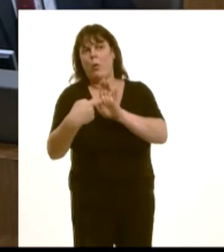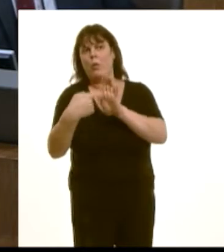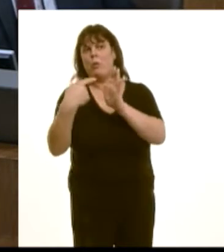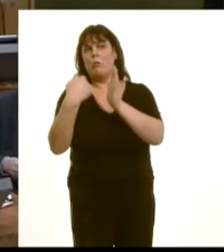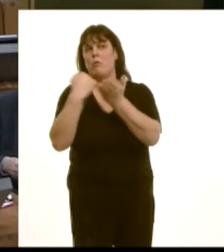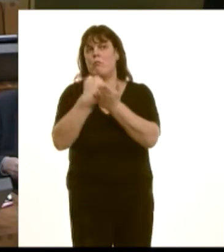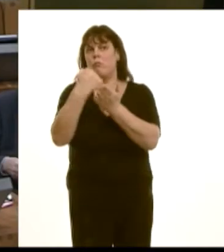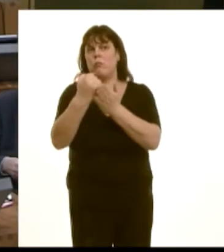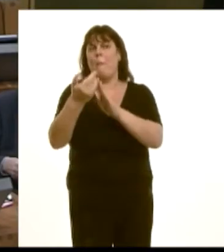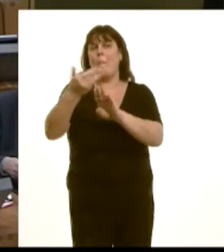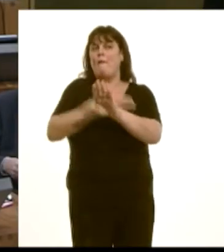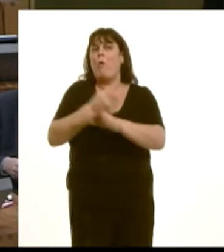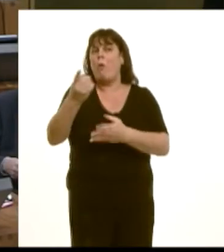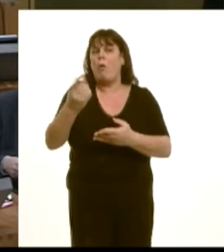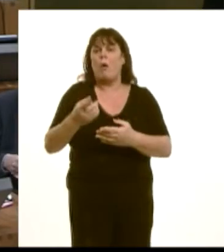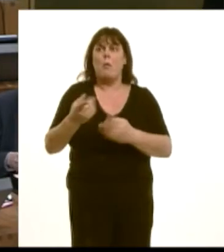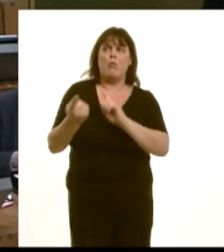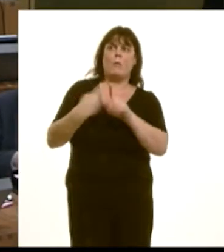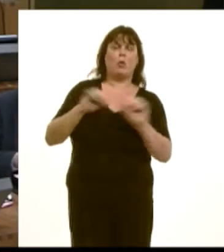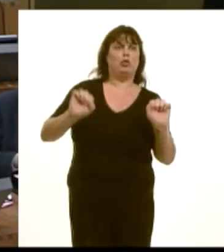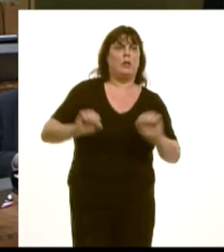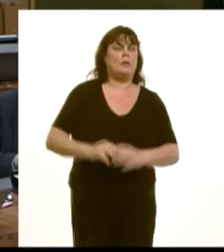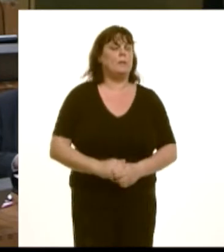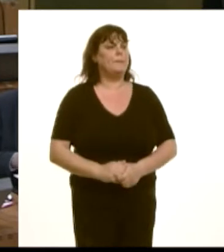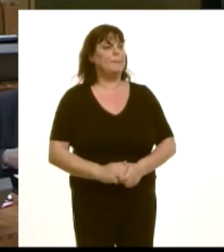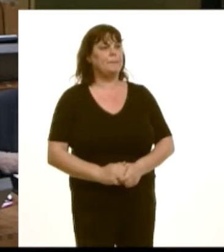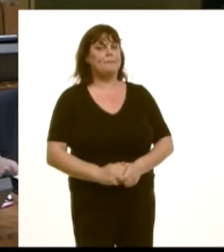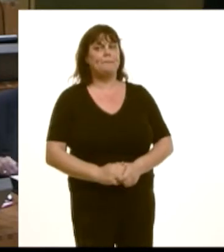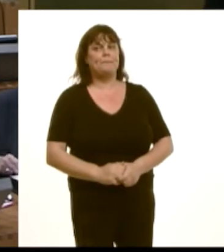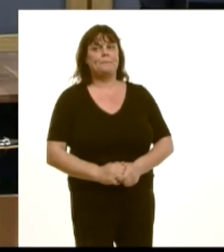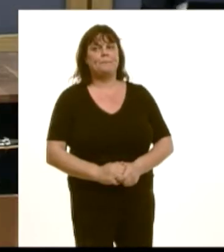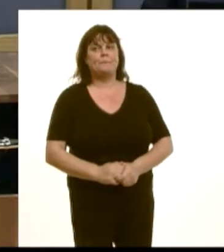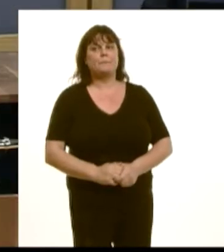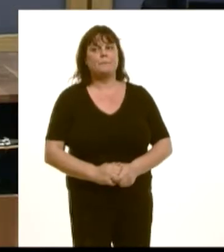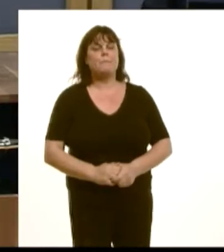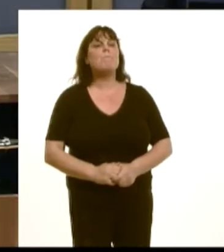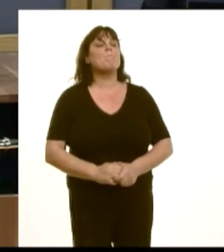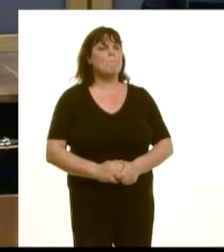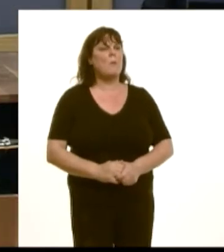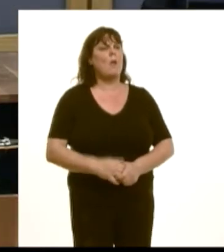We have not yet had a response. Darren Millar: First Minister, one thing that